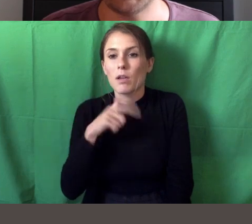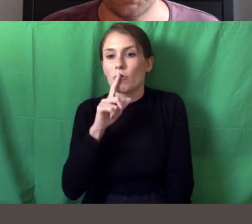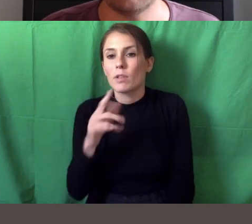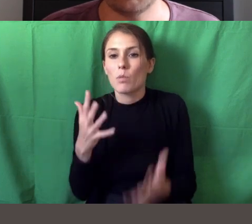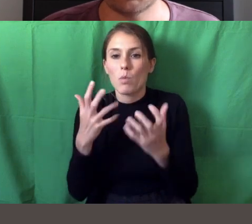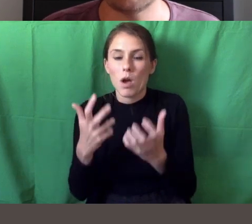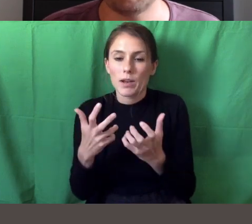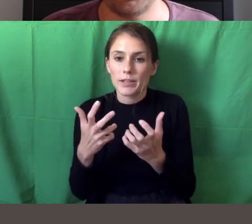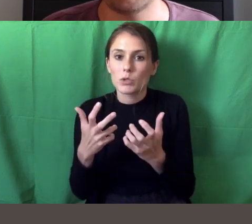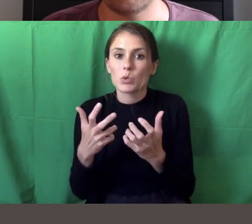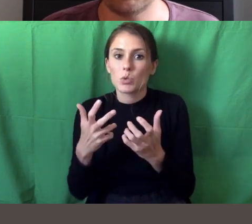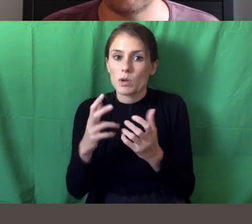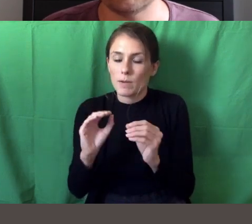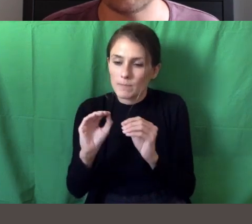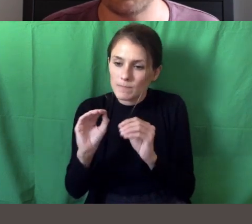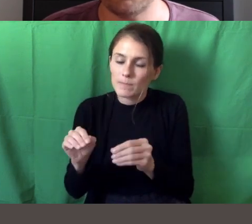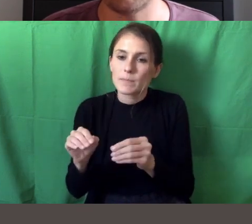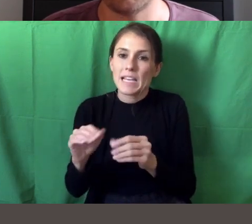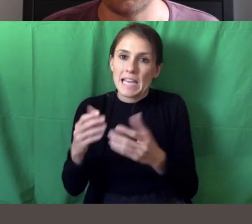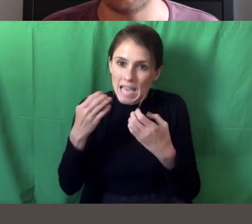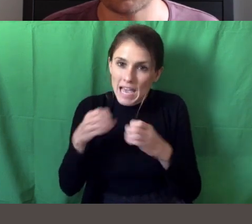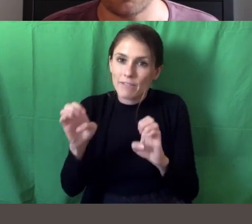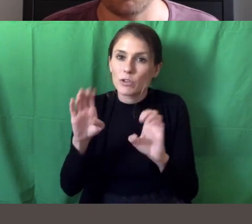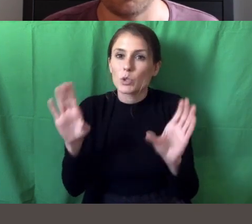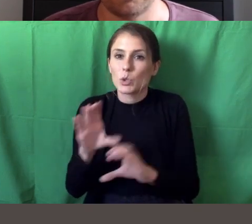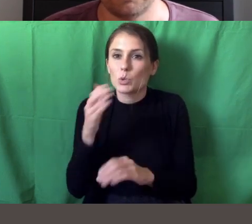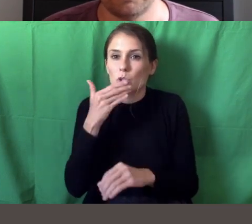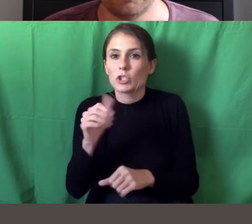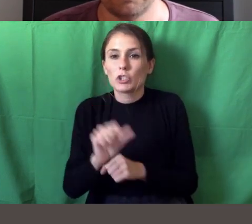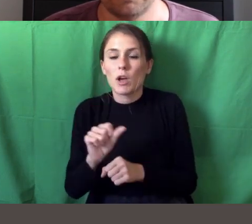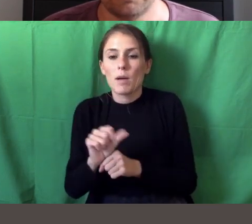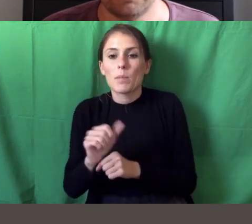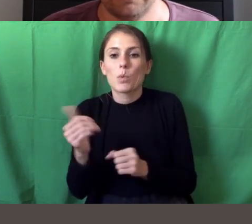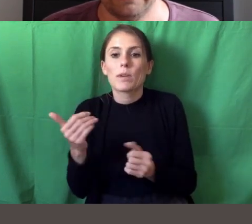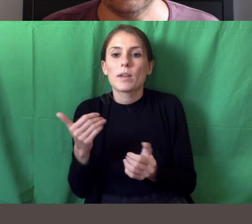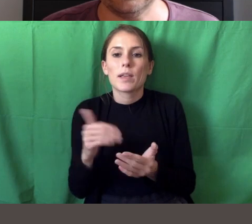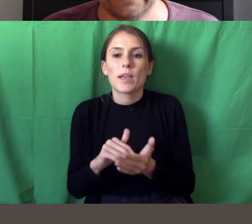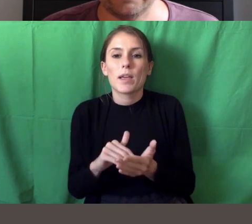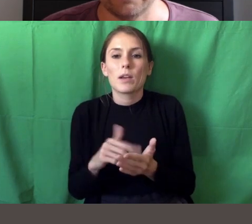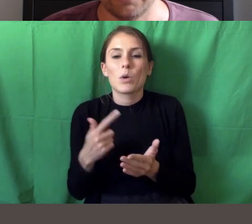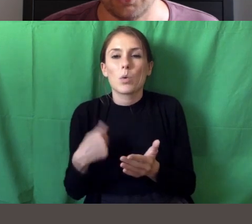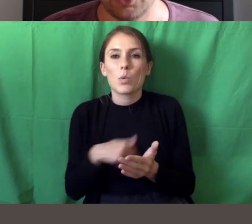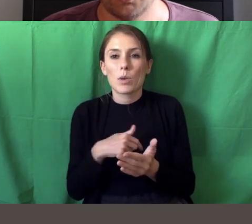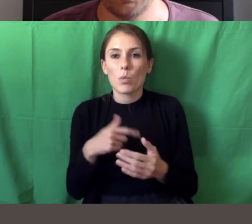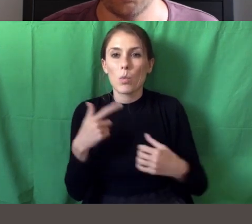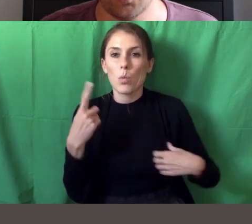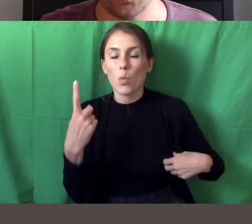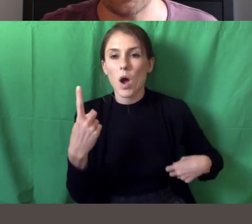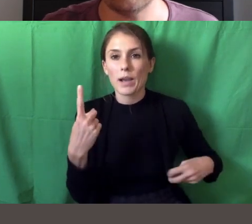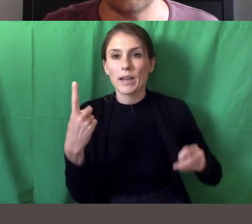also joined Canonical. And I certainly wanted to put in some effort to do a good job. And